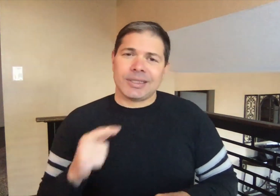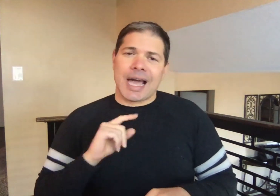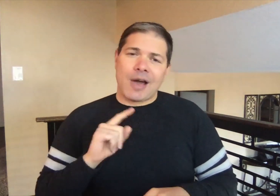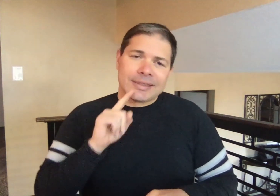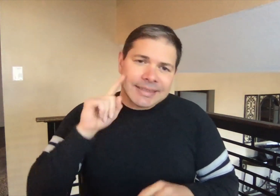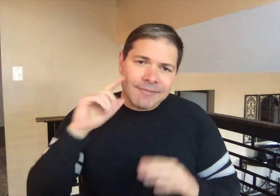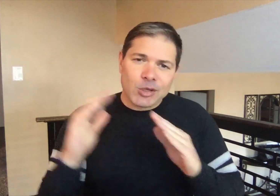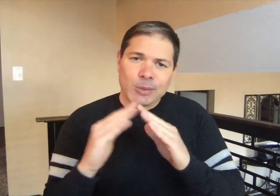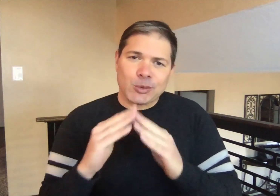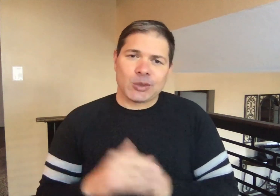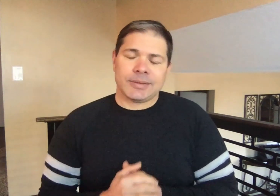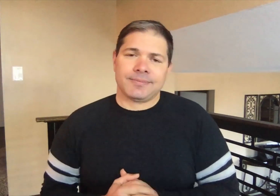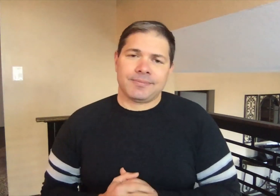and our deaf community forward!